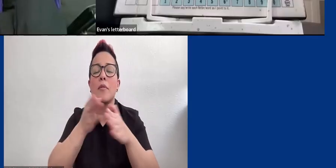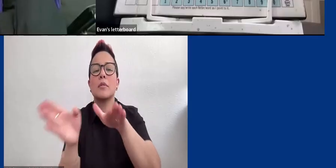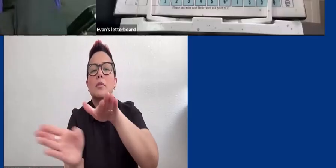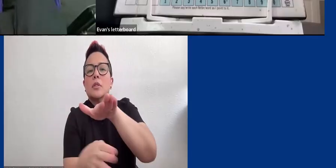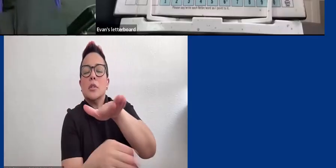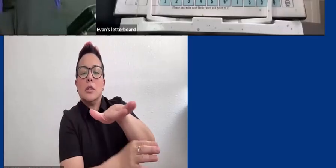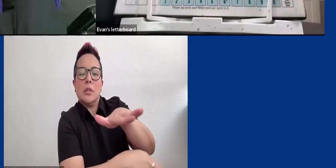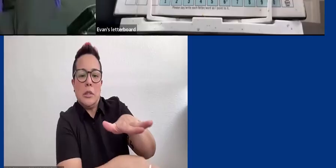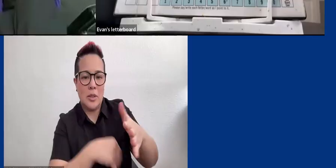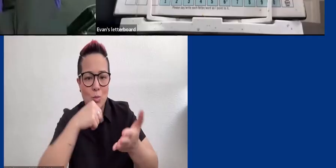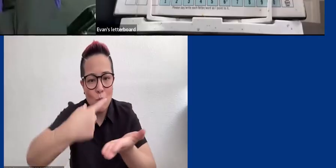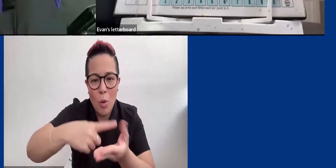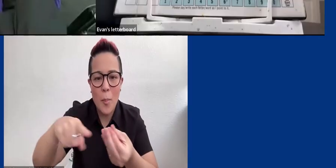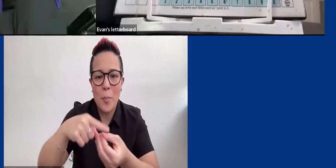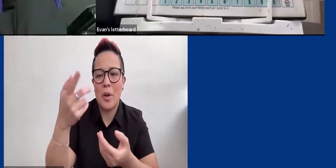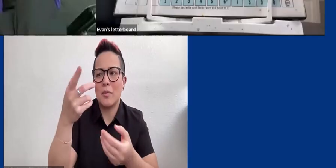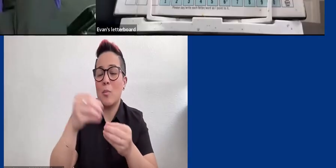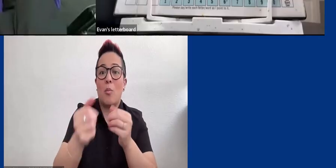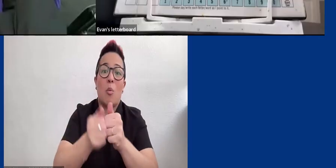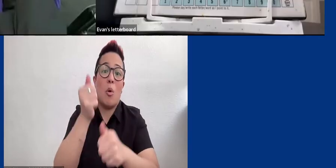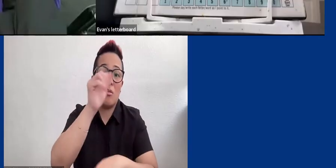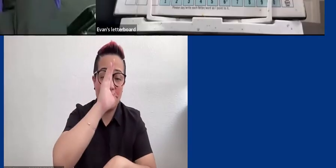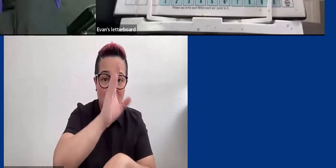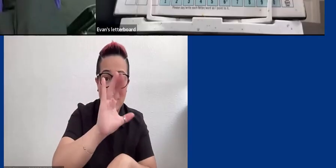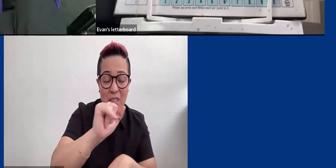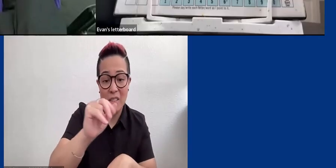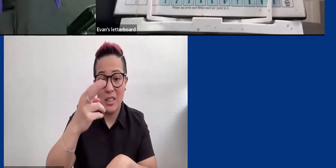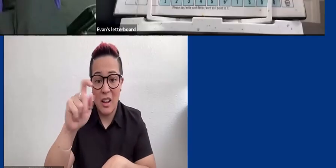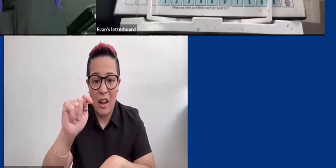has left it damp on the sexual consciousness of America.